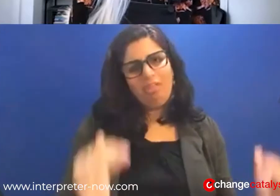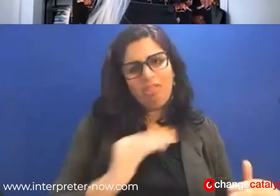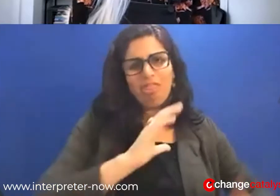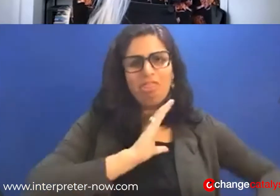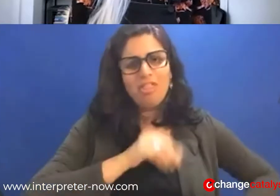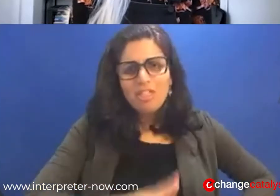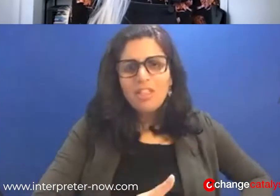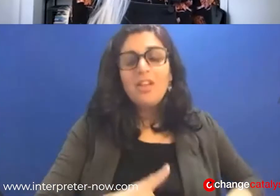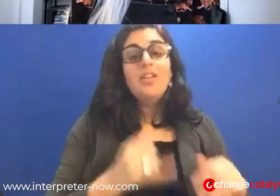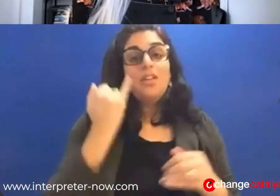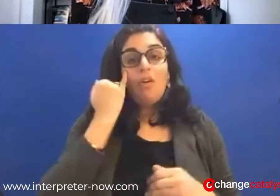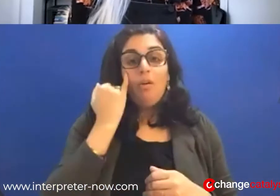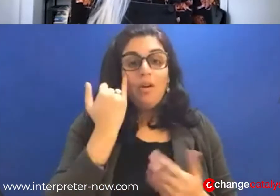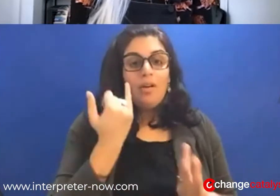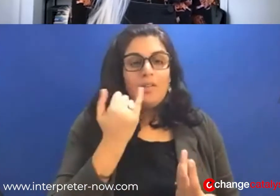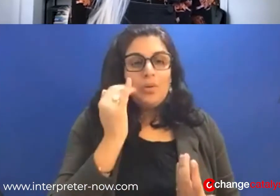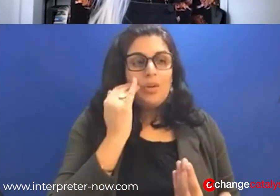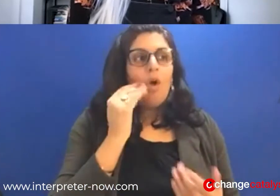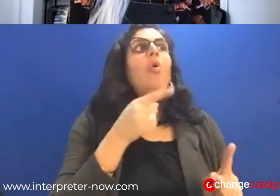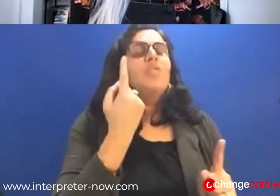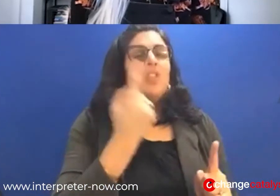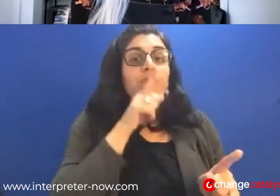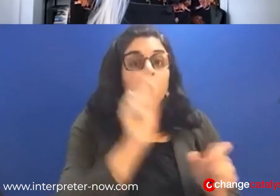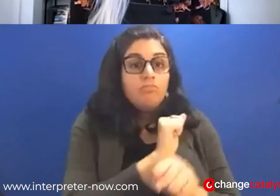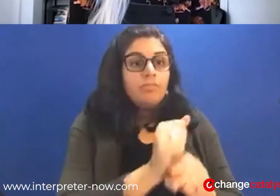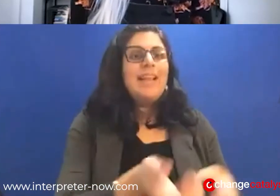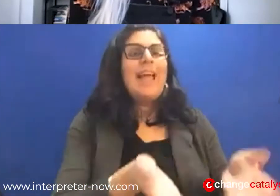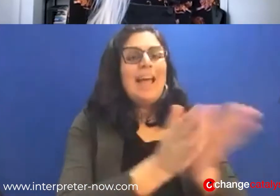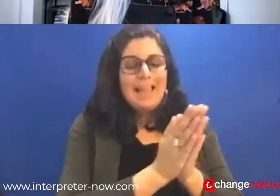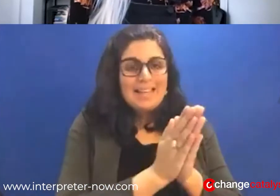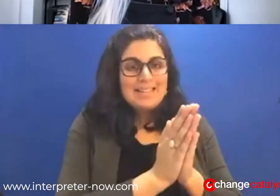And so, being able to know this is what someone wants help on and this is how they want help,